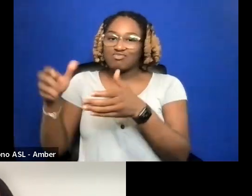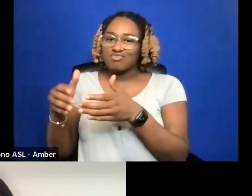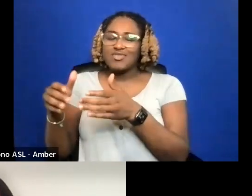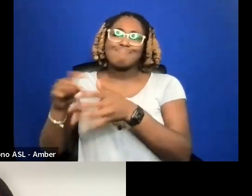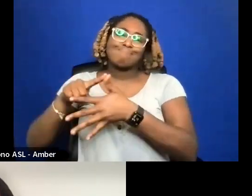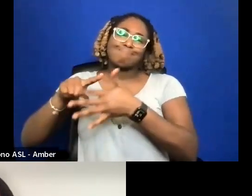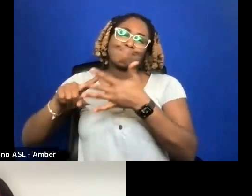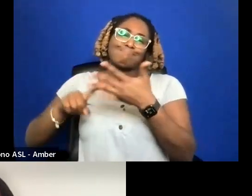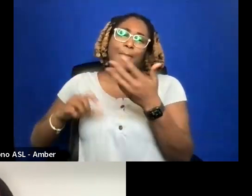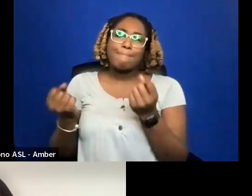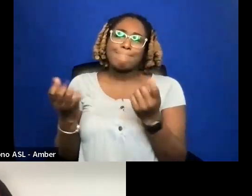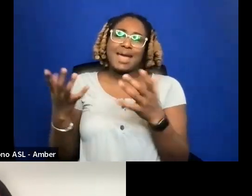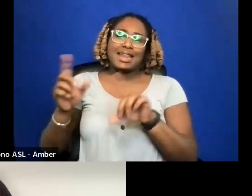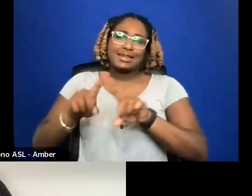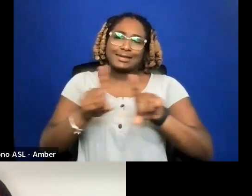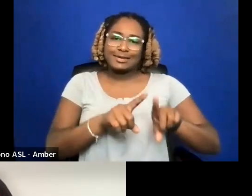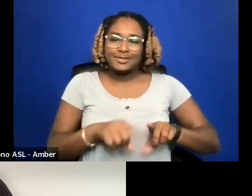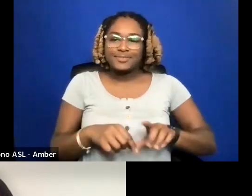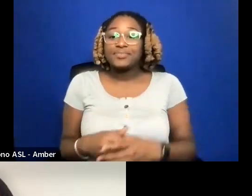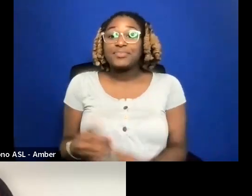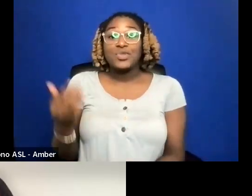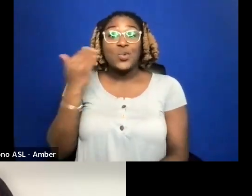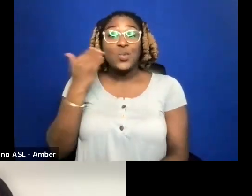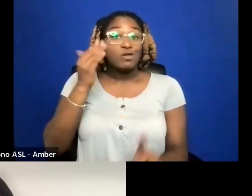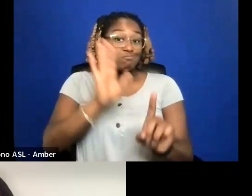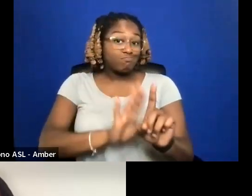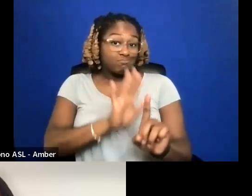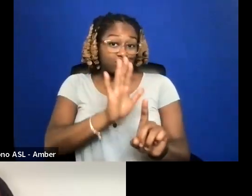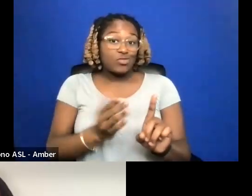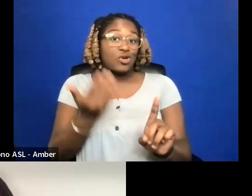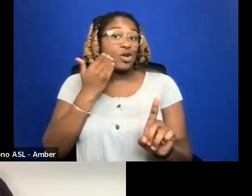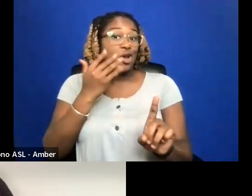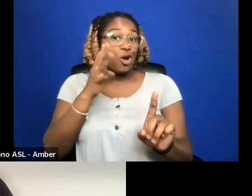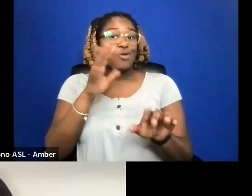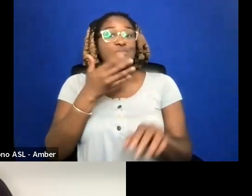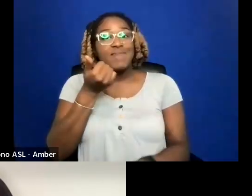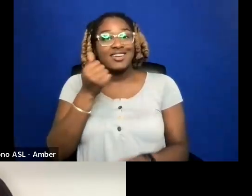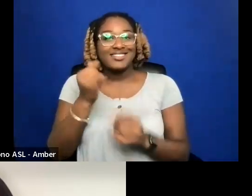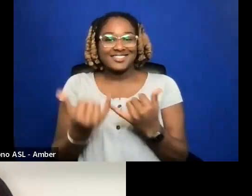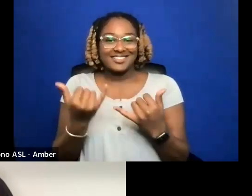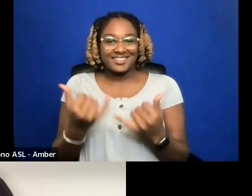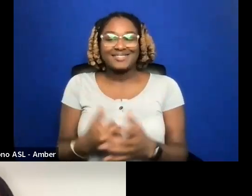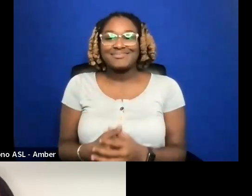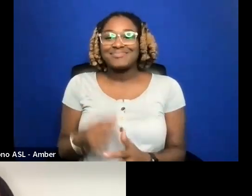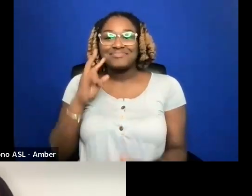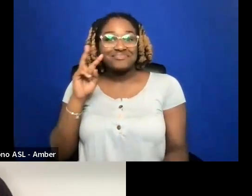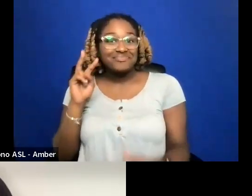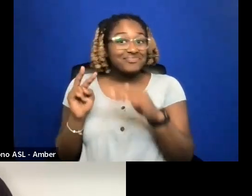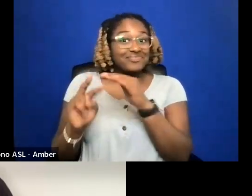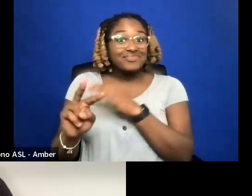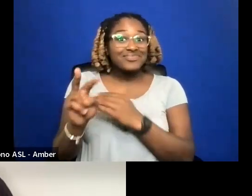YOU'LL GET TO KNOW RACHEL TODAY AND LOOKING FORWARD TO LEARNING WITH YOU AS WELL.